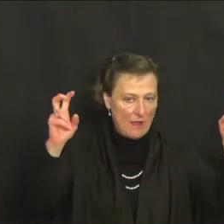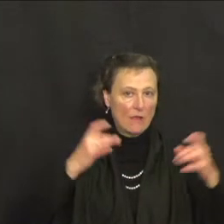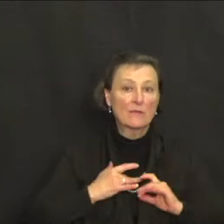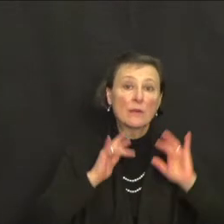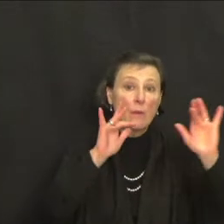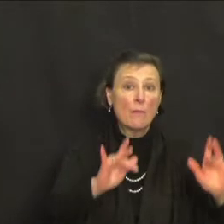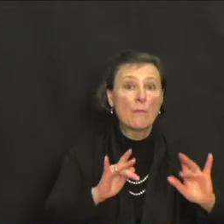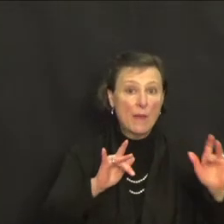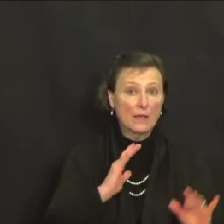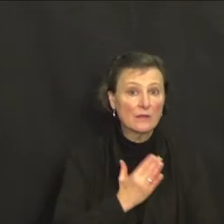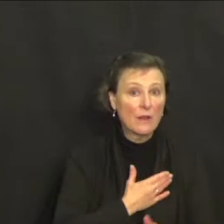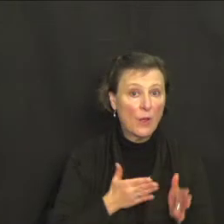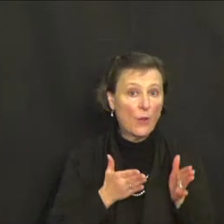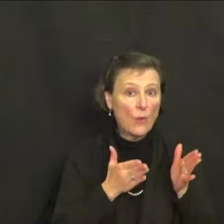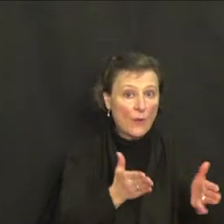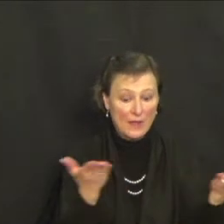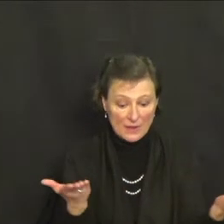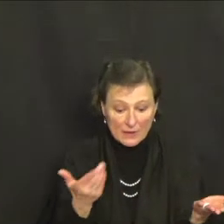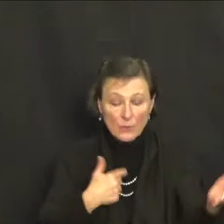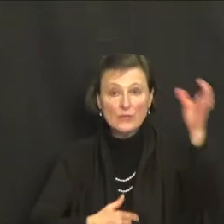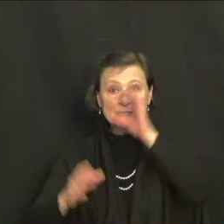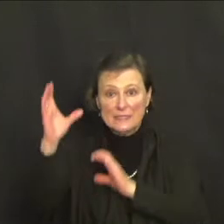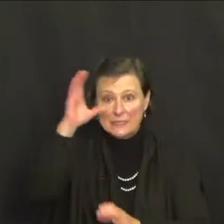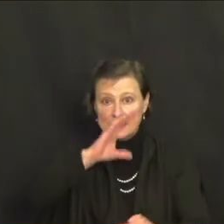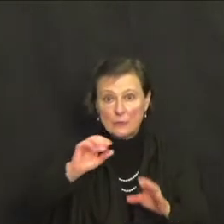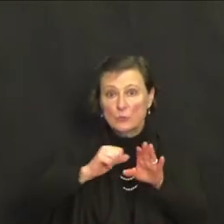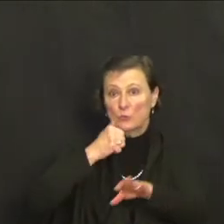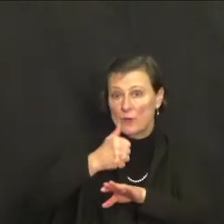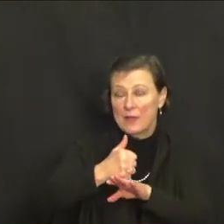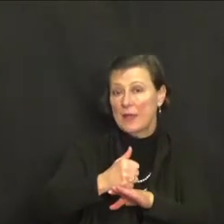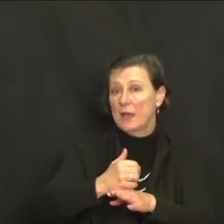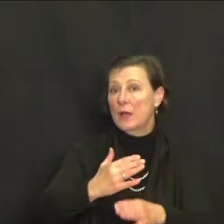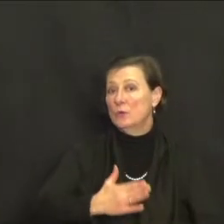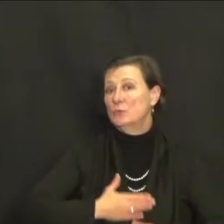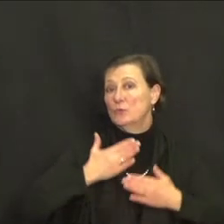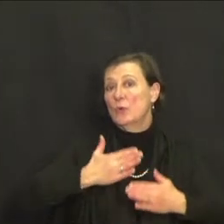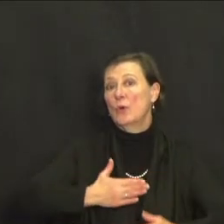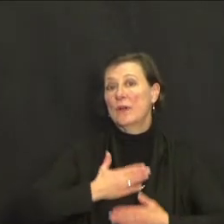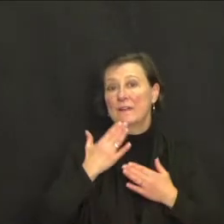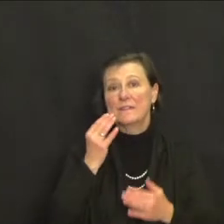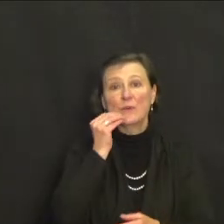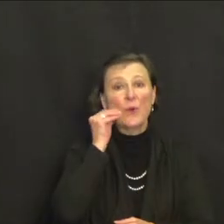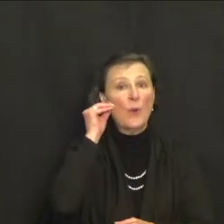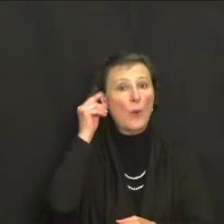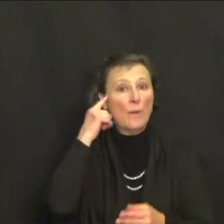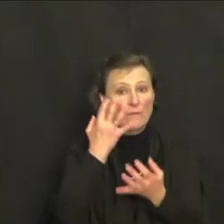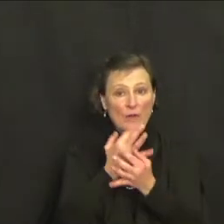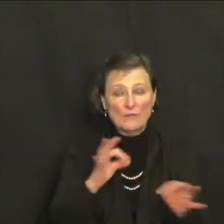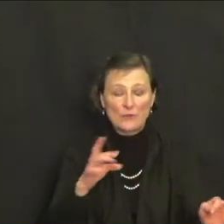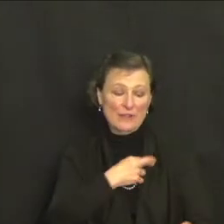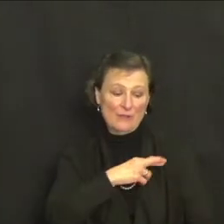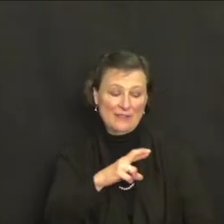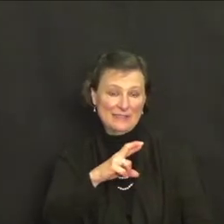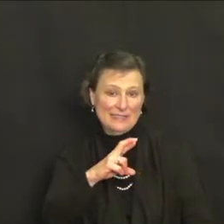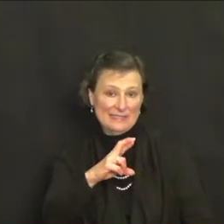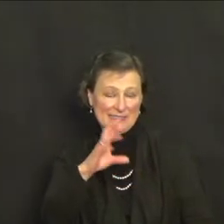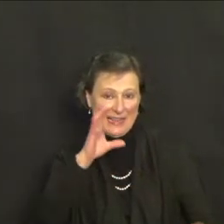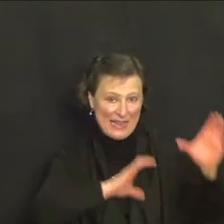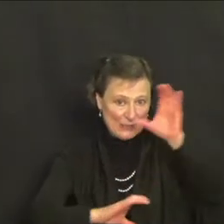Compassion is our way. Here we seek to create a joyful home for free religious exploration.